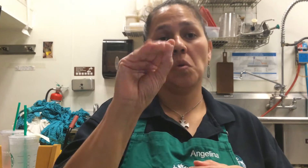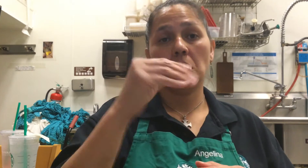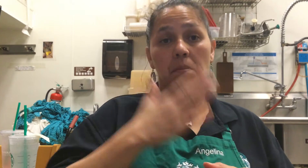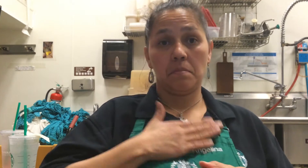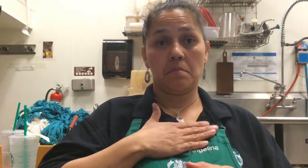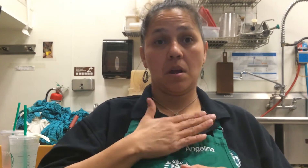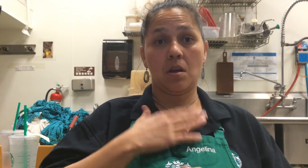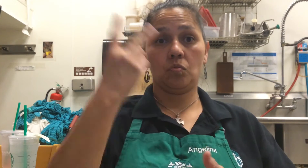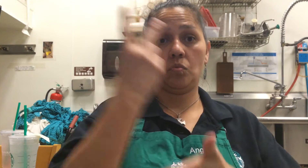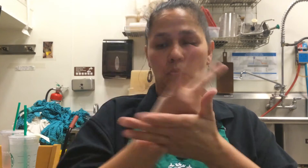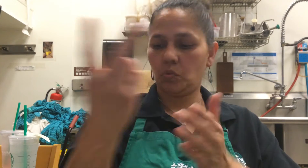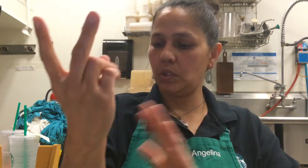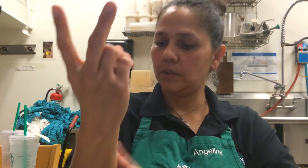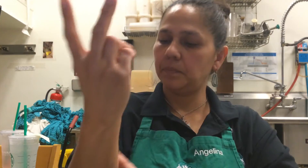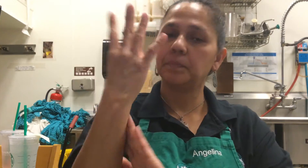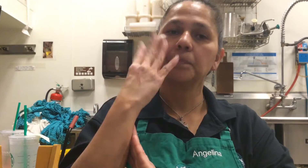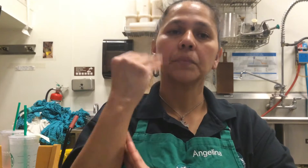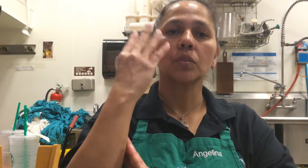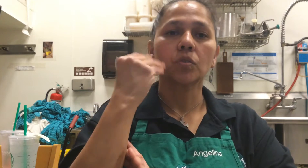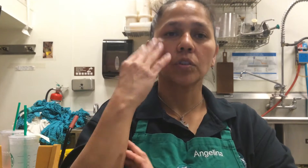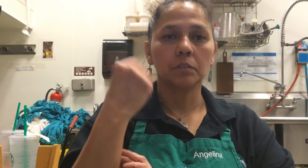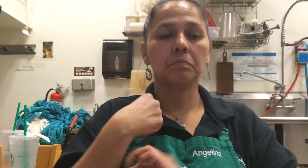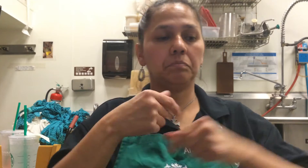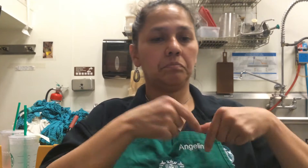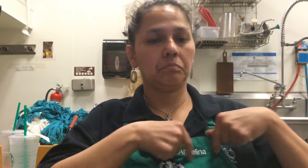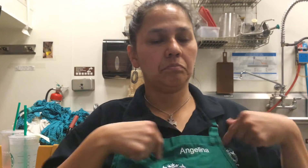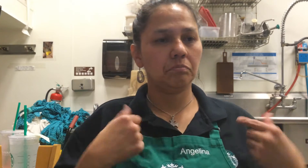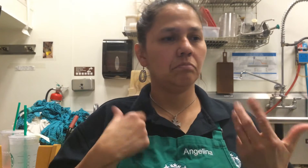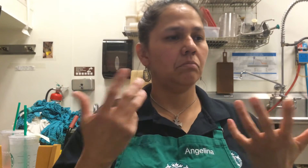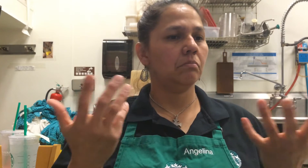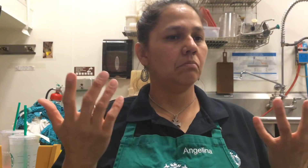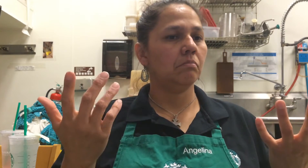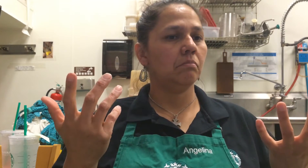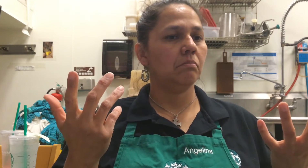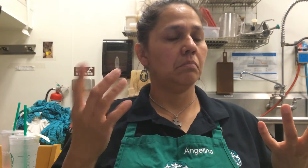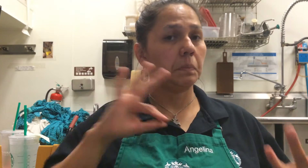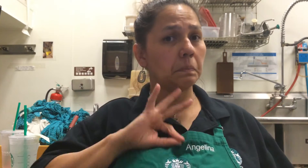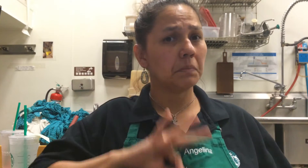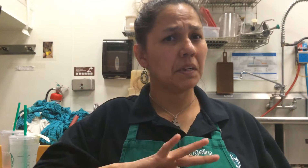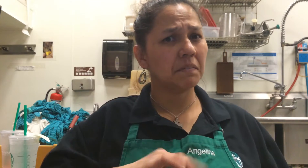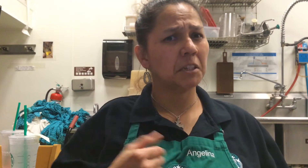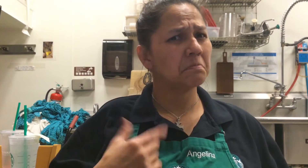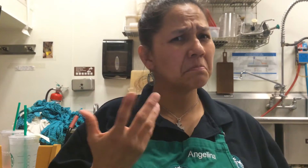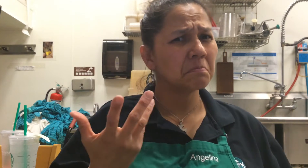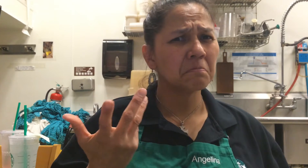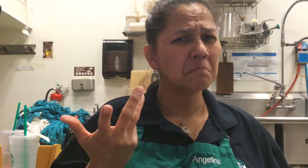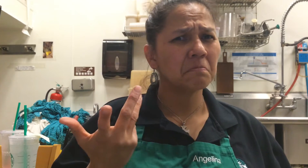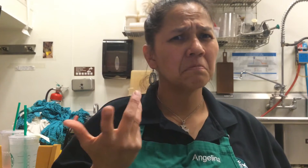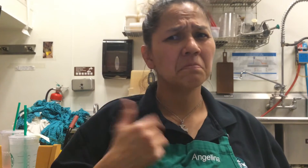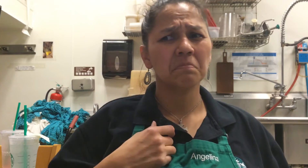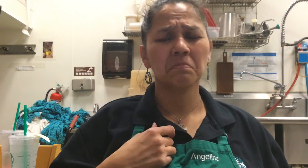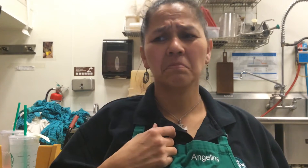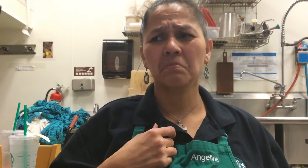So, my two weeks wearing the black ribbon, I didn't feel any benefit from it.